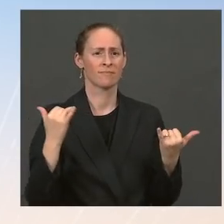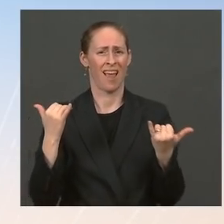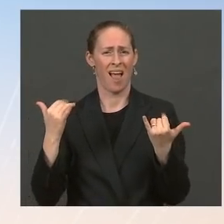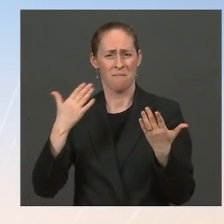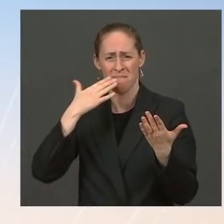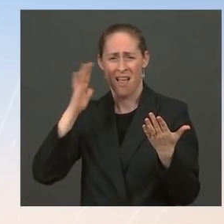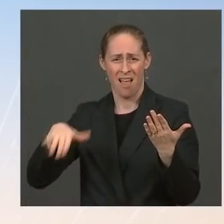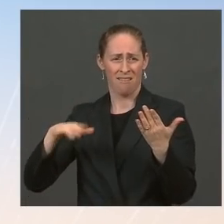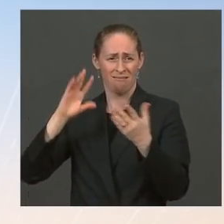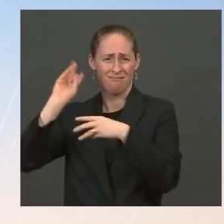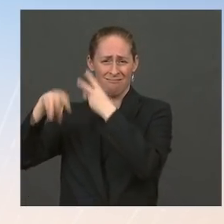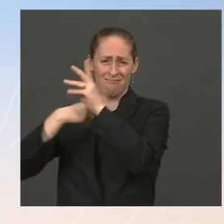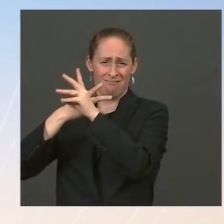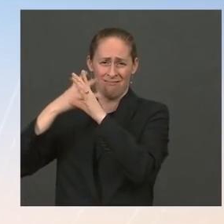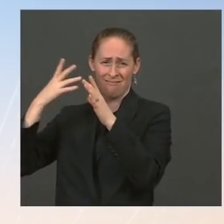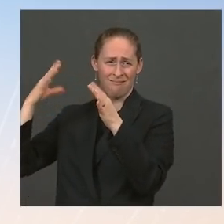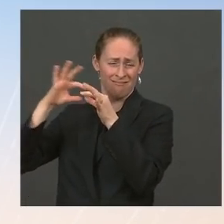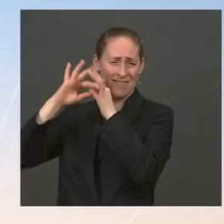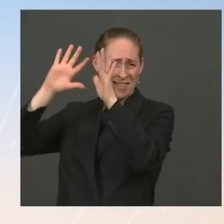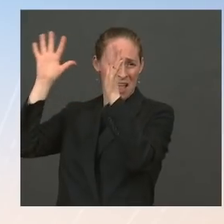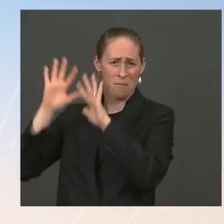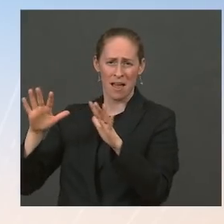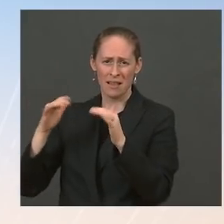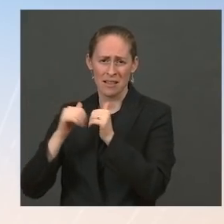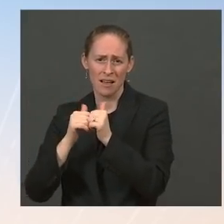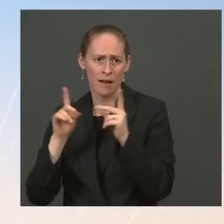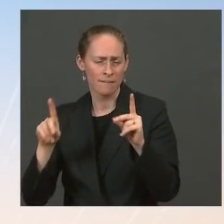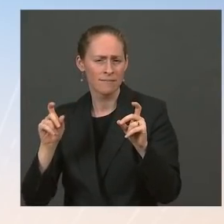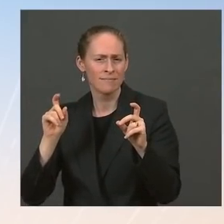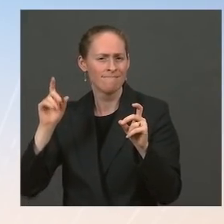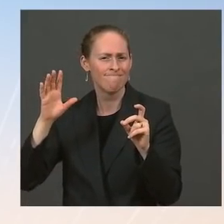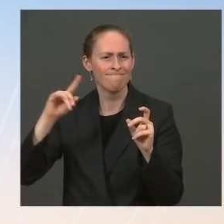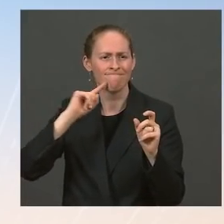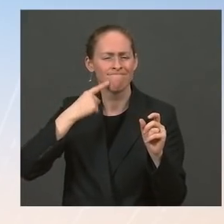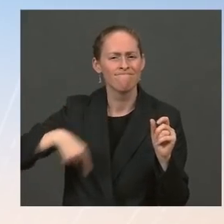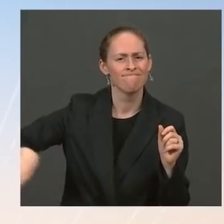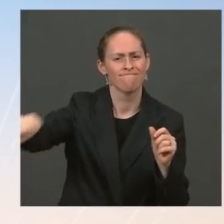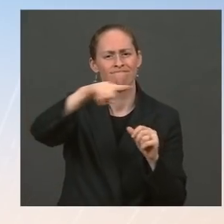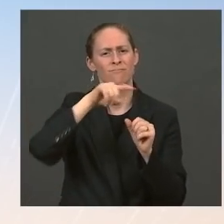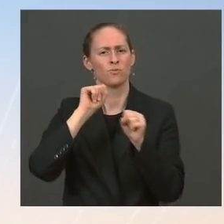to ensuring that we are working to promote human rights